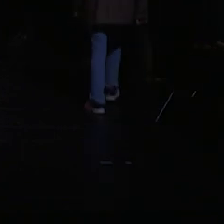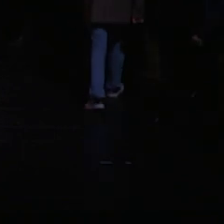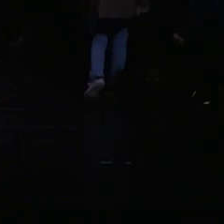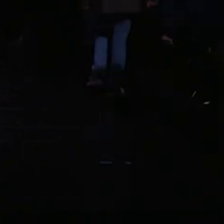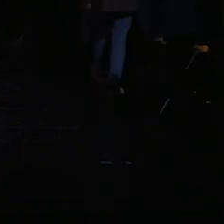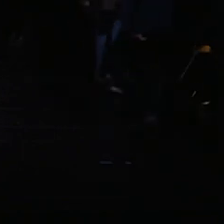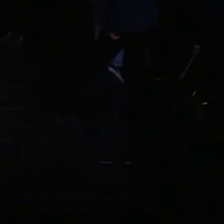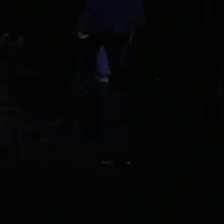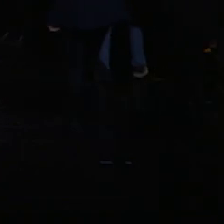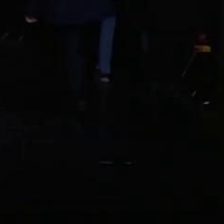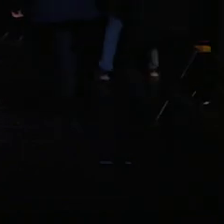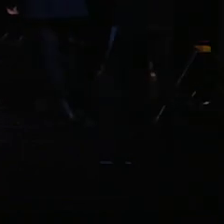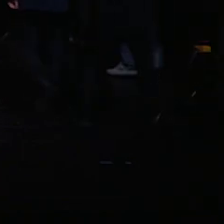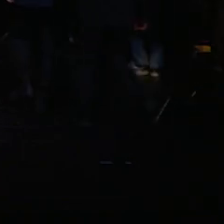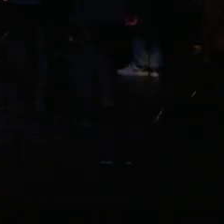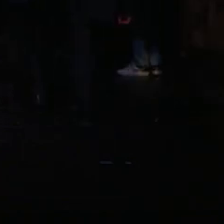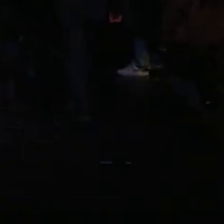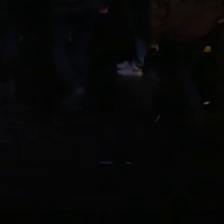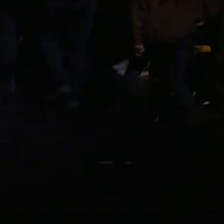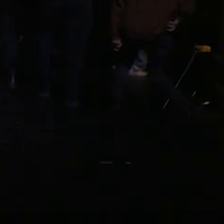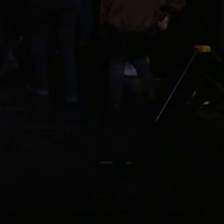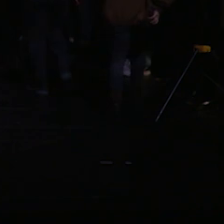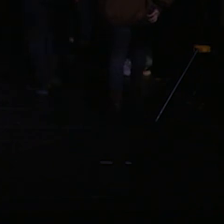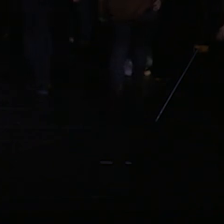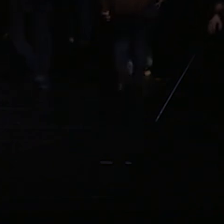“50 Participants”